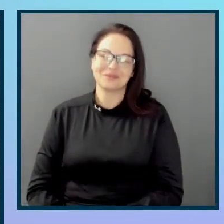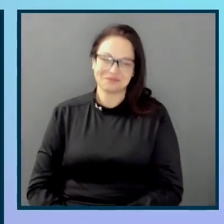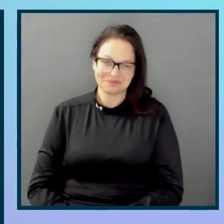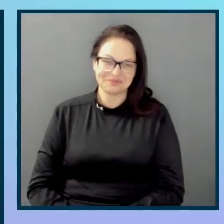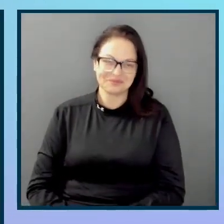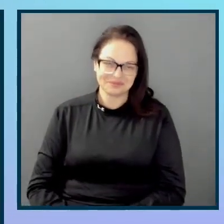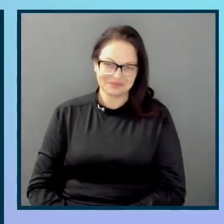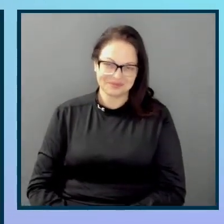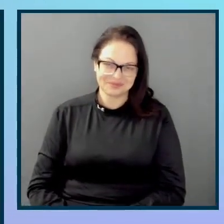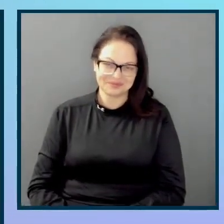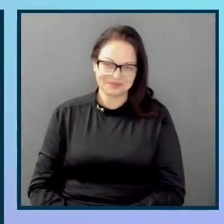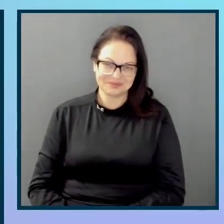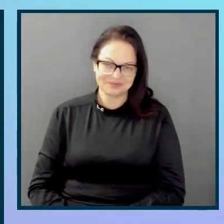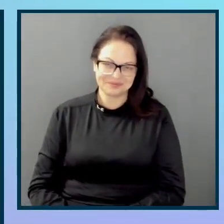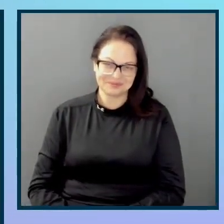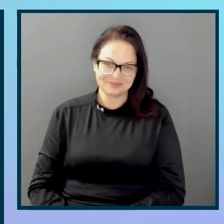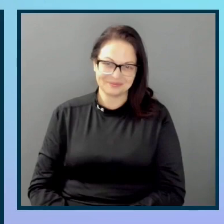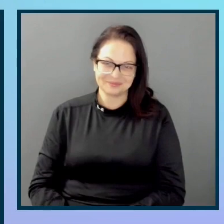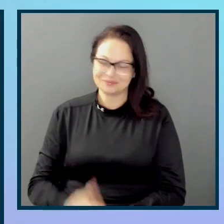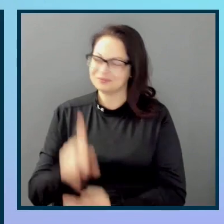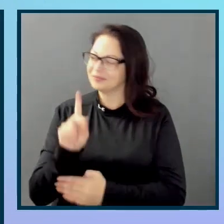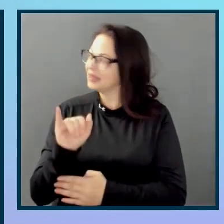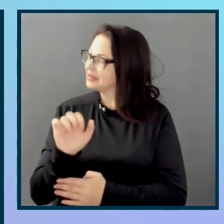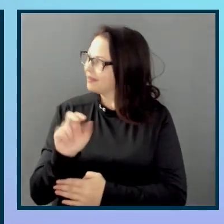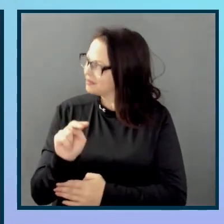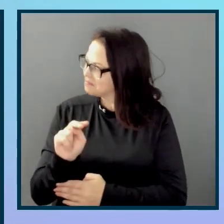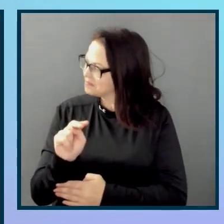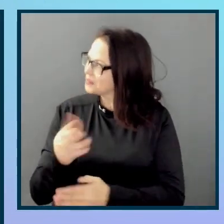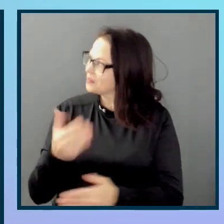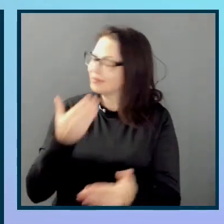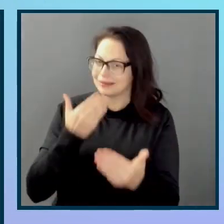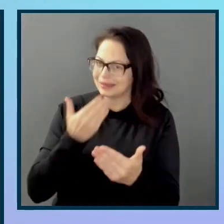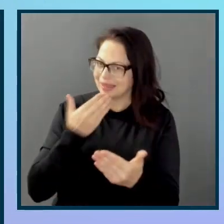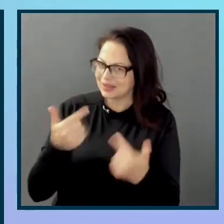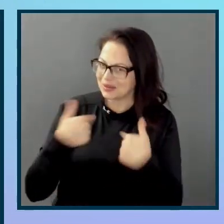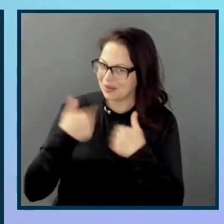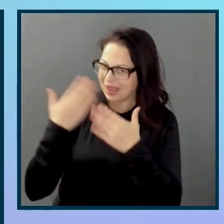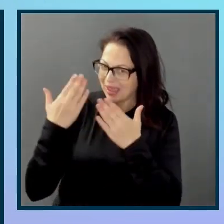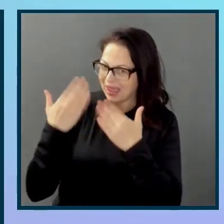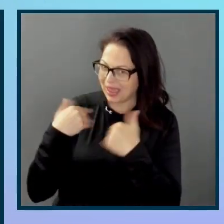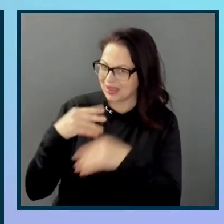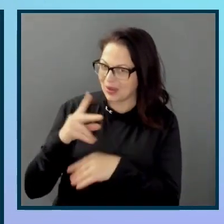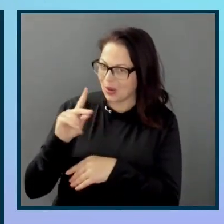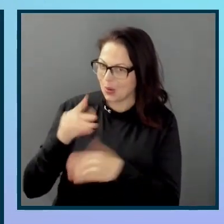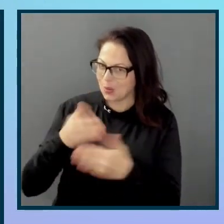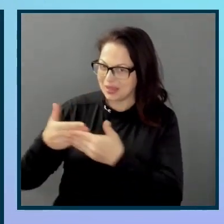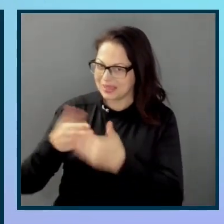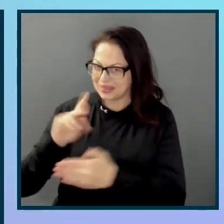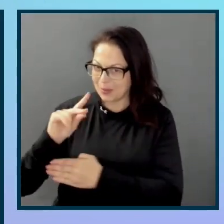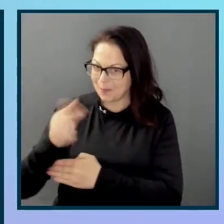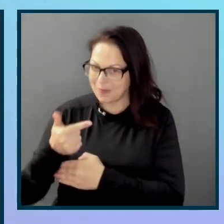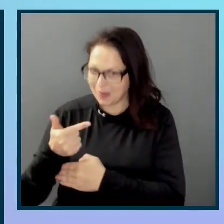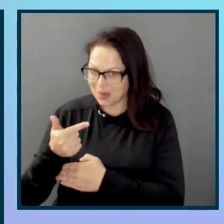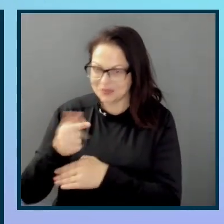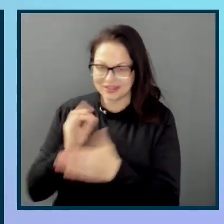Yeah, thank you. I hope the hope the puppy comes and interrupts the presentation, provides a little bit comic relief.